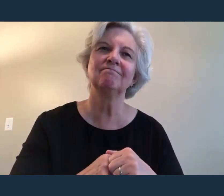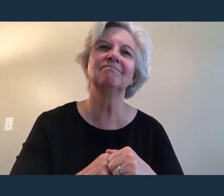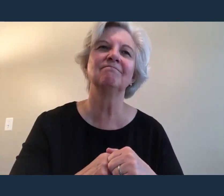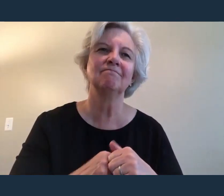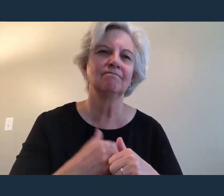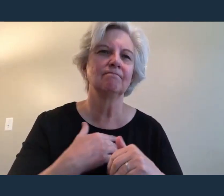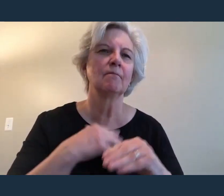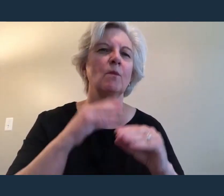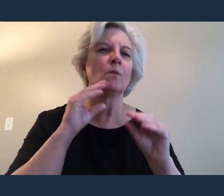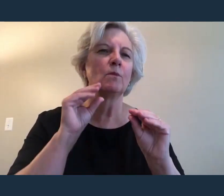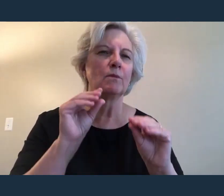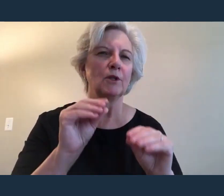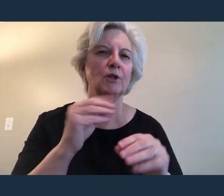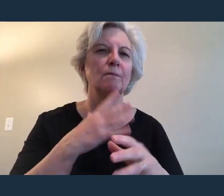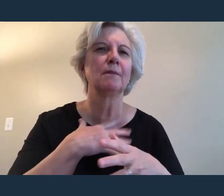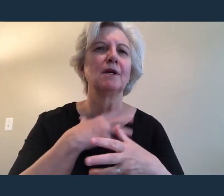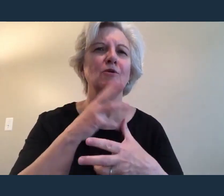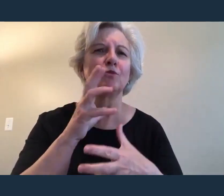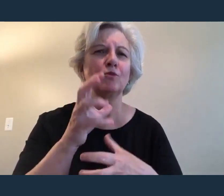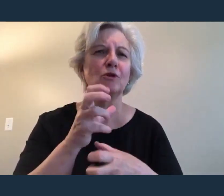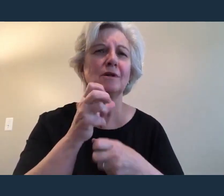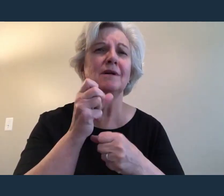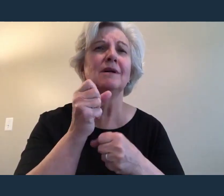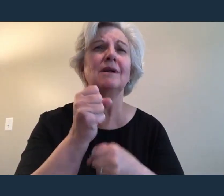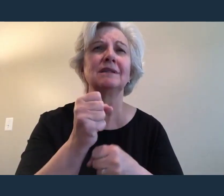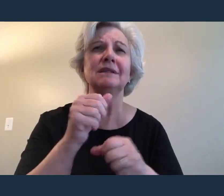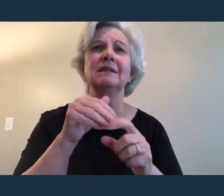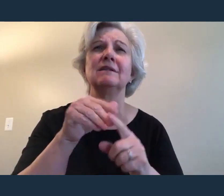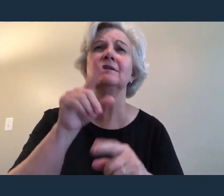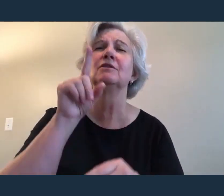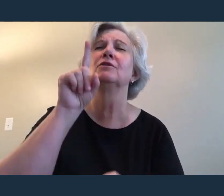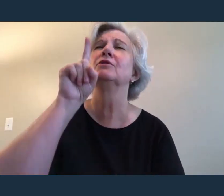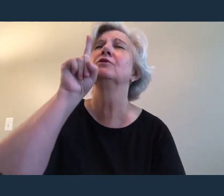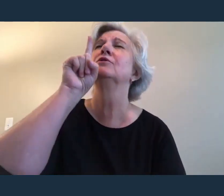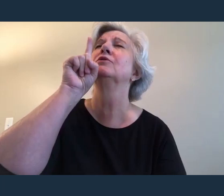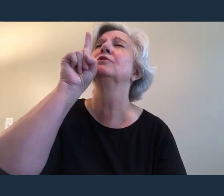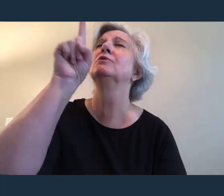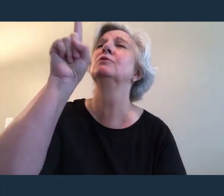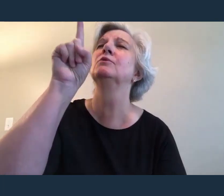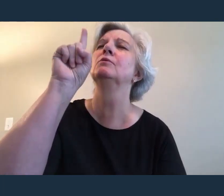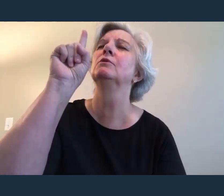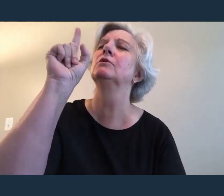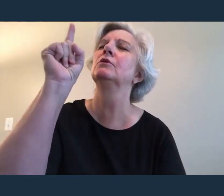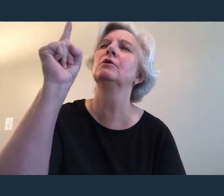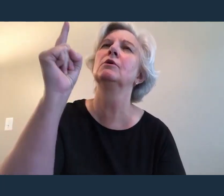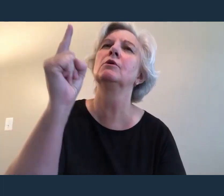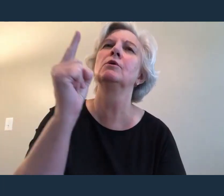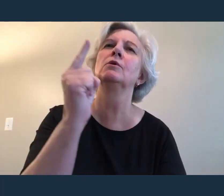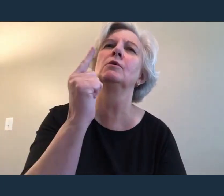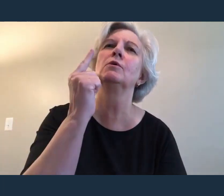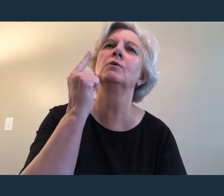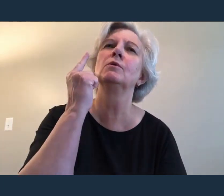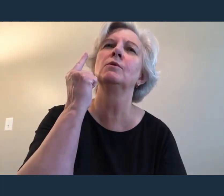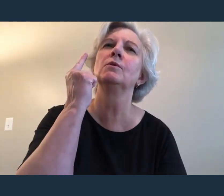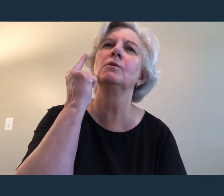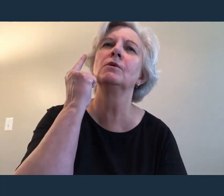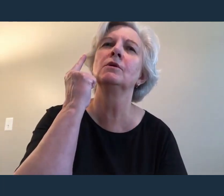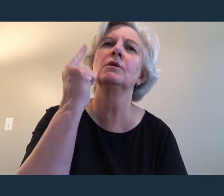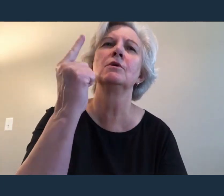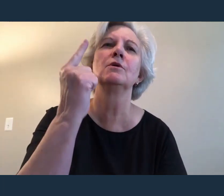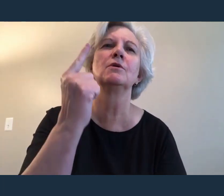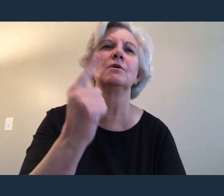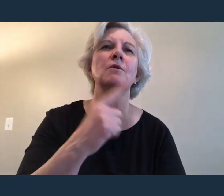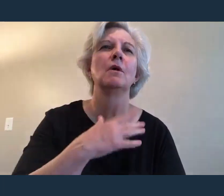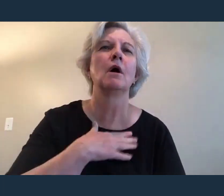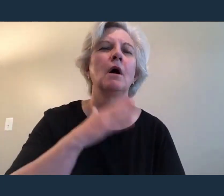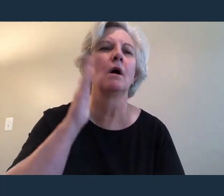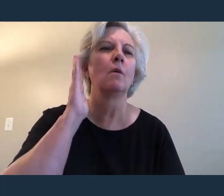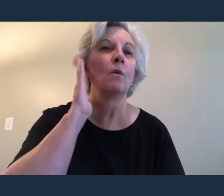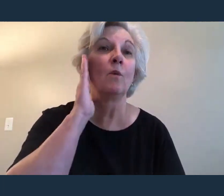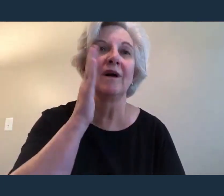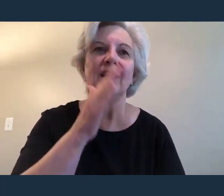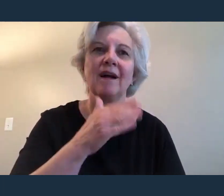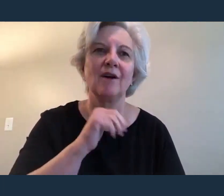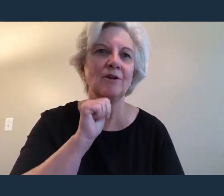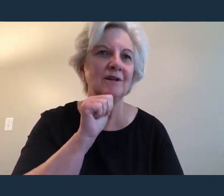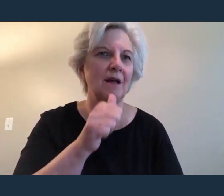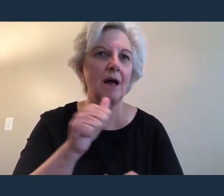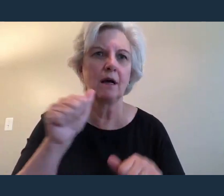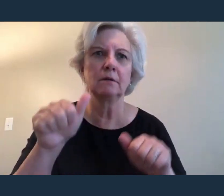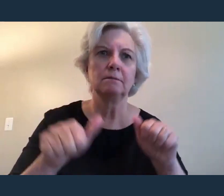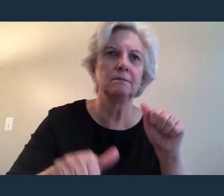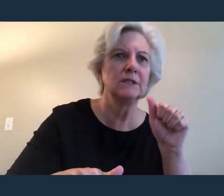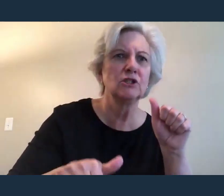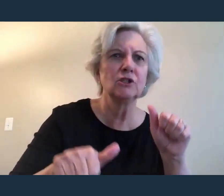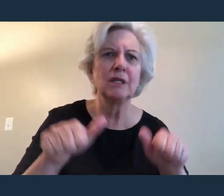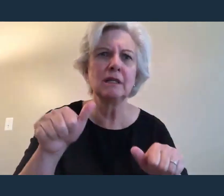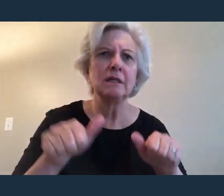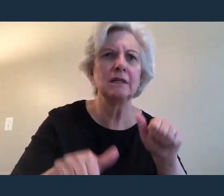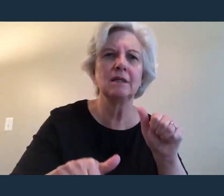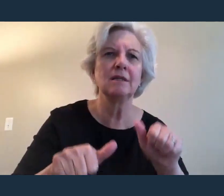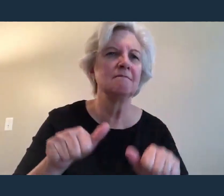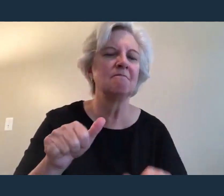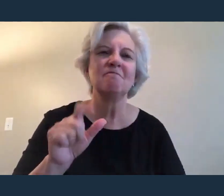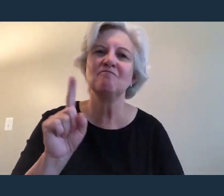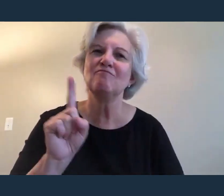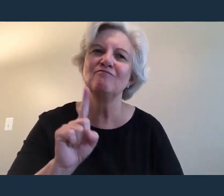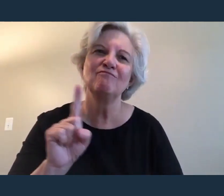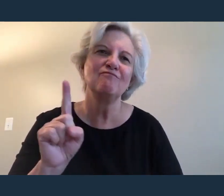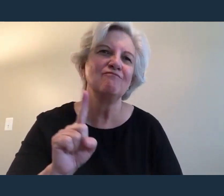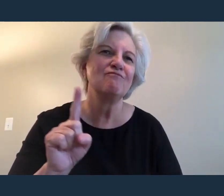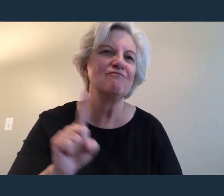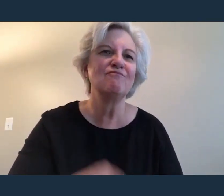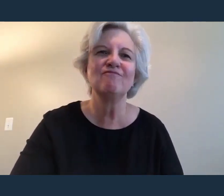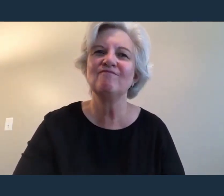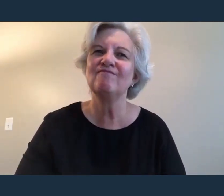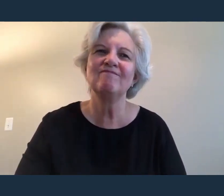I will put my trust in You alone And I will not be shaken